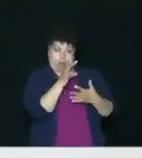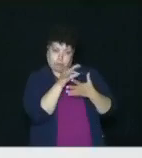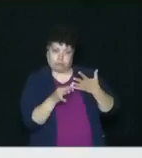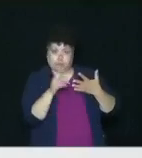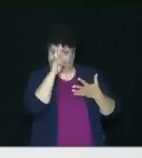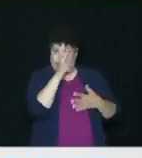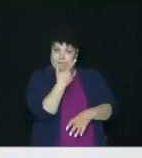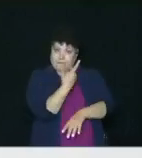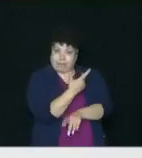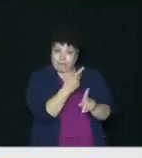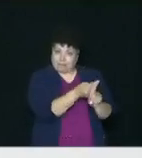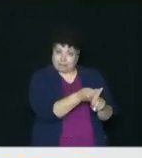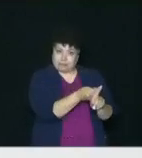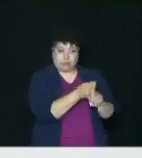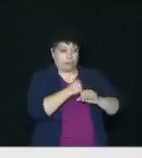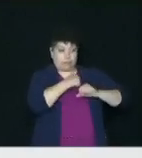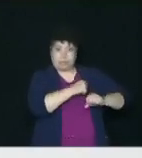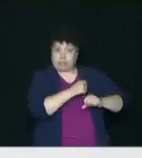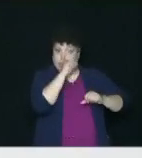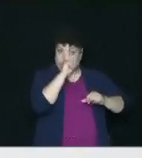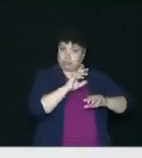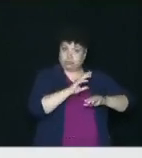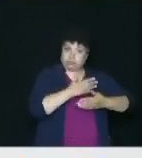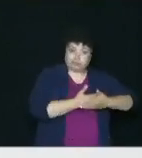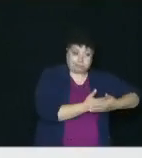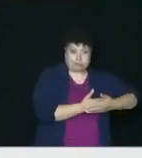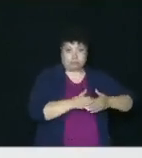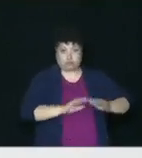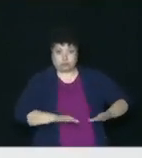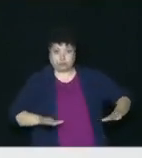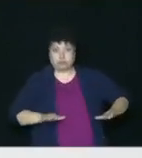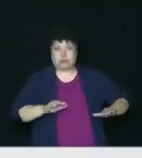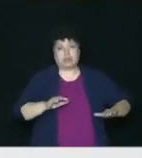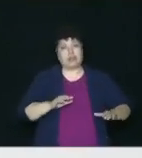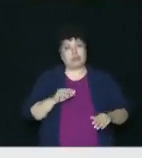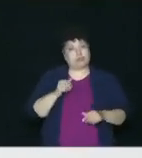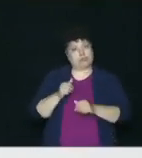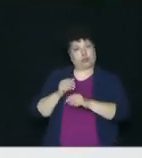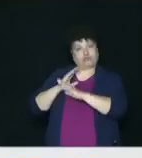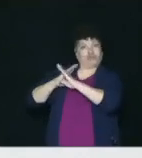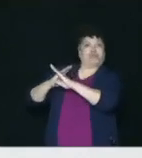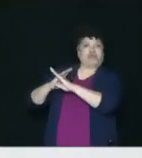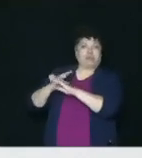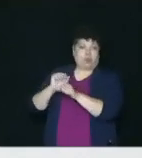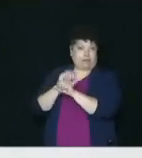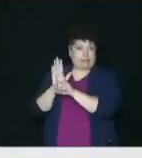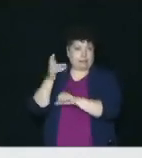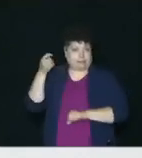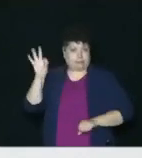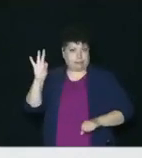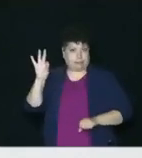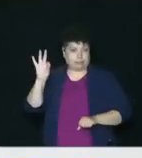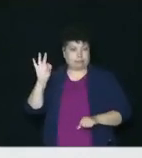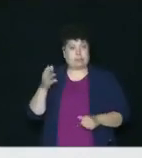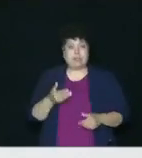IN CANADA, TODAY'S ANNOUNCEMENT WILL OFFER PARENTS AND CAREGIVERS THE VACCINE OPTION TO